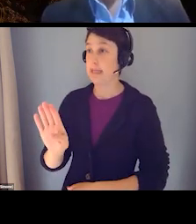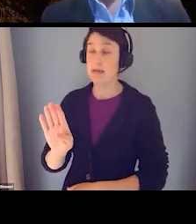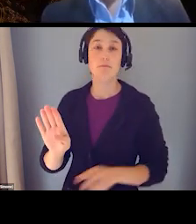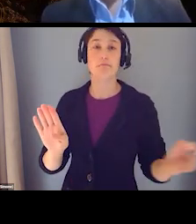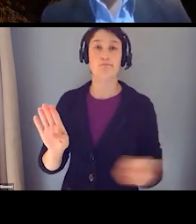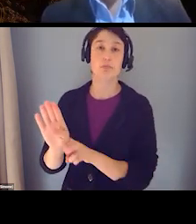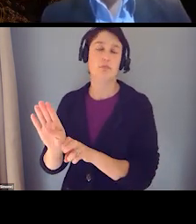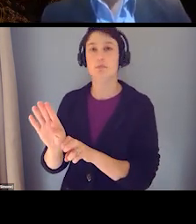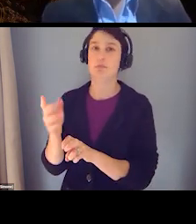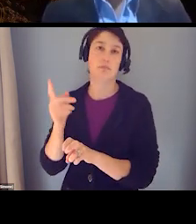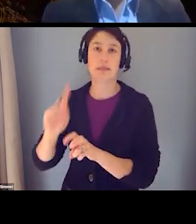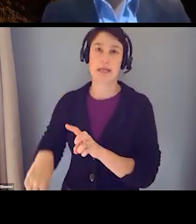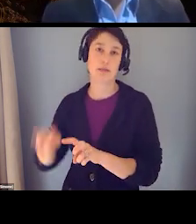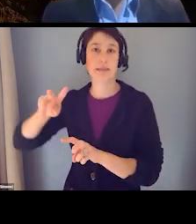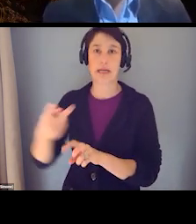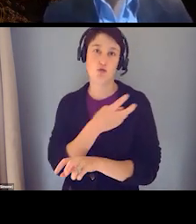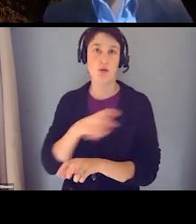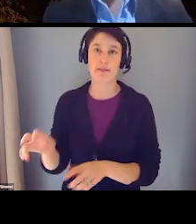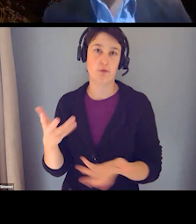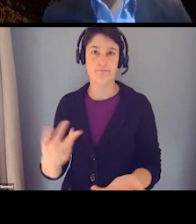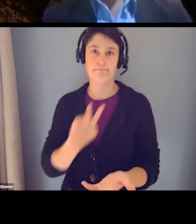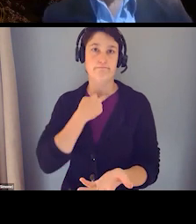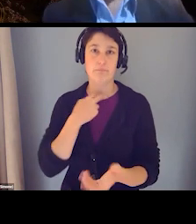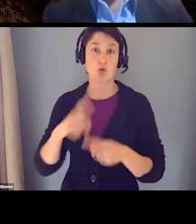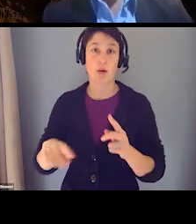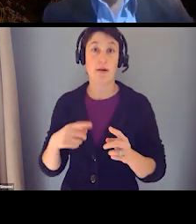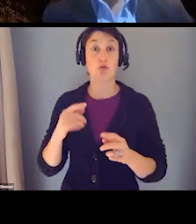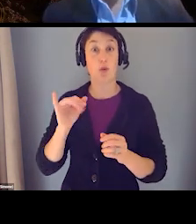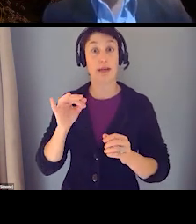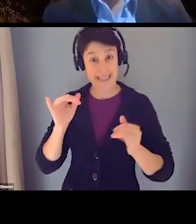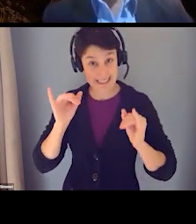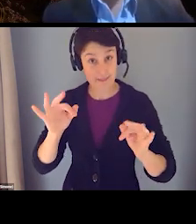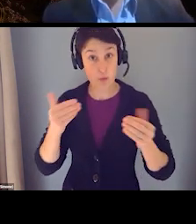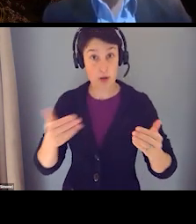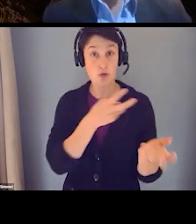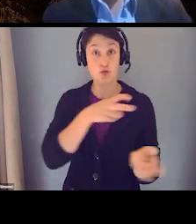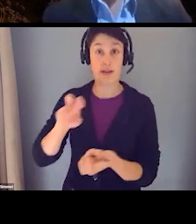So if we transfer too much money or too little money, NSF does not really have a mechanism